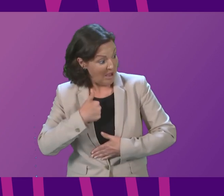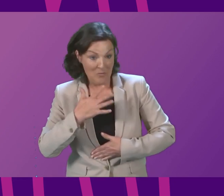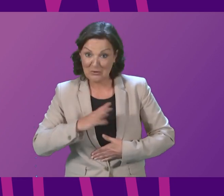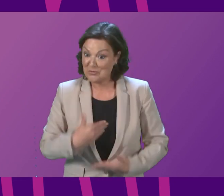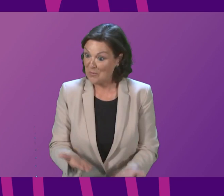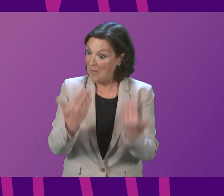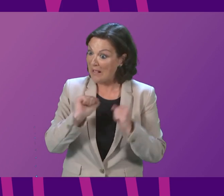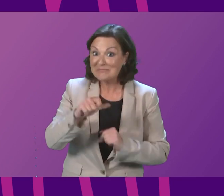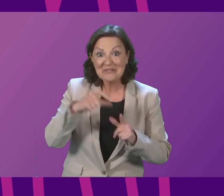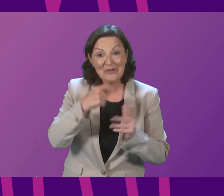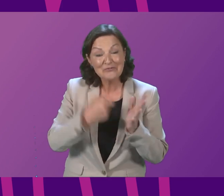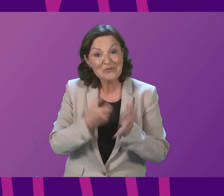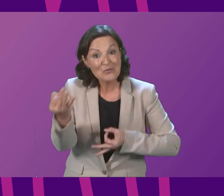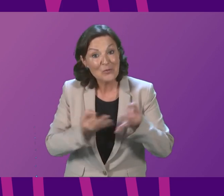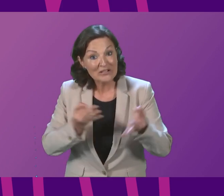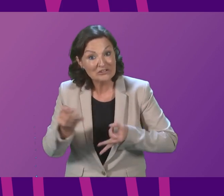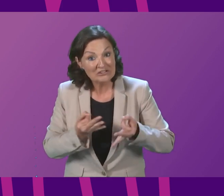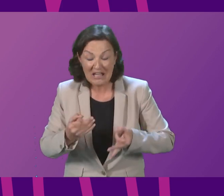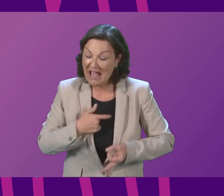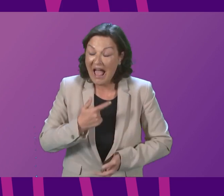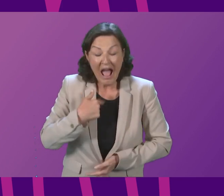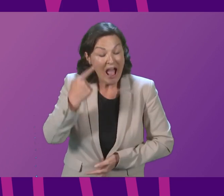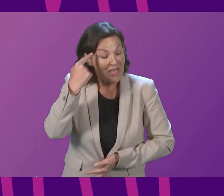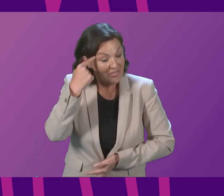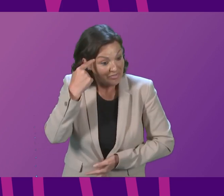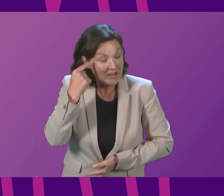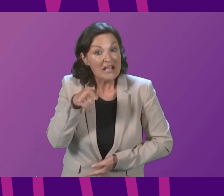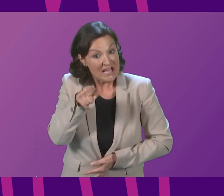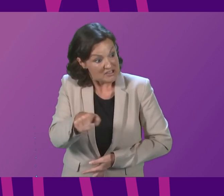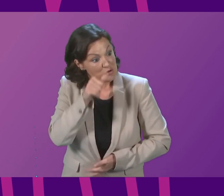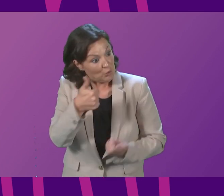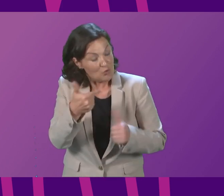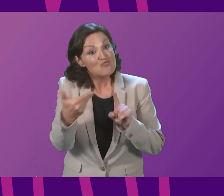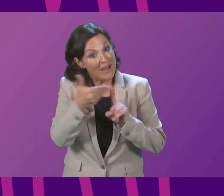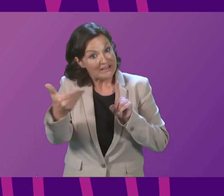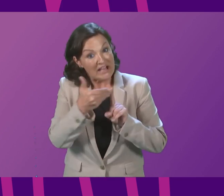It is at least an implicit—if not yet an explicit—recognition that people in Scotland